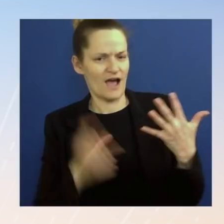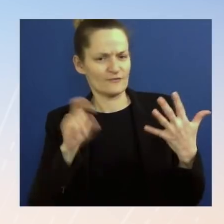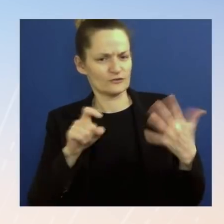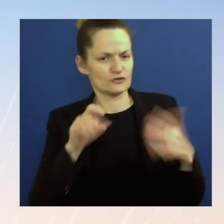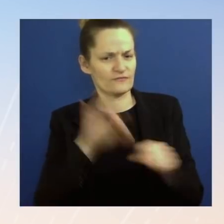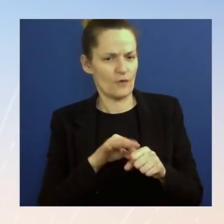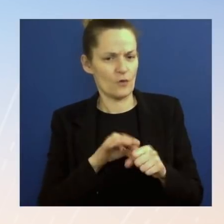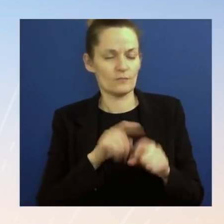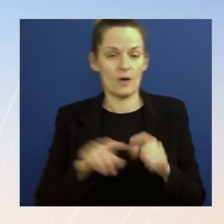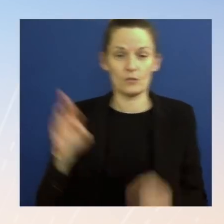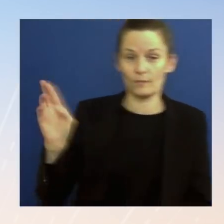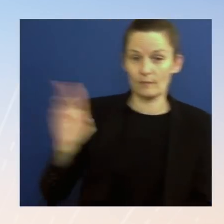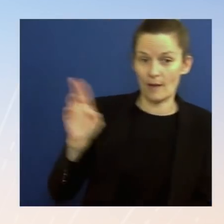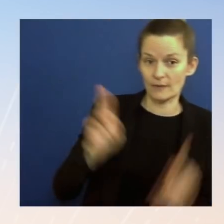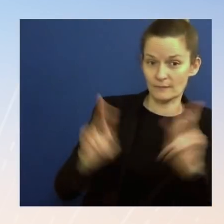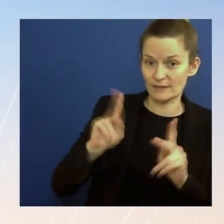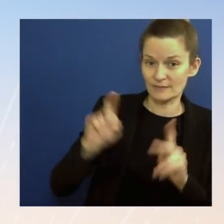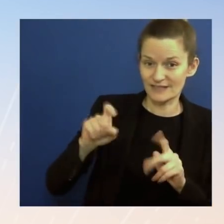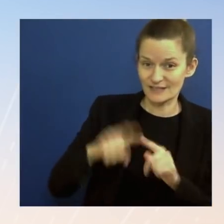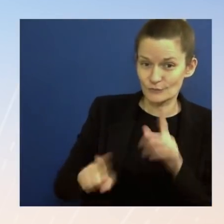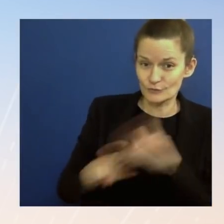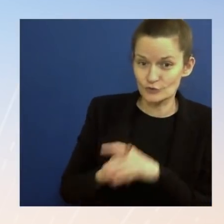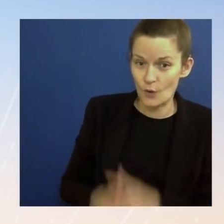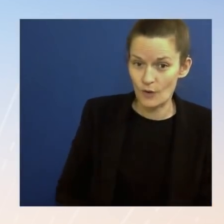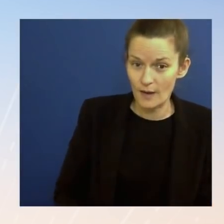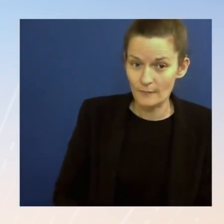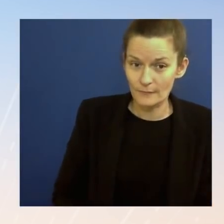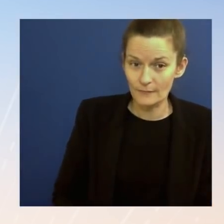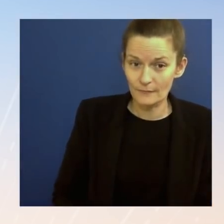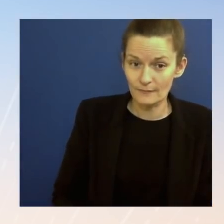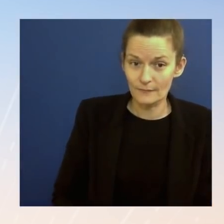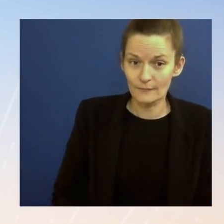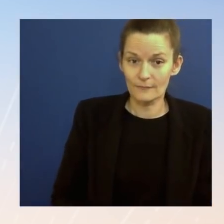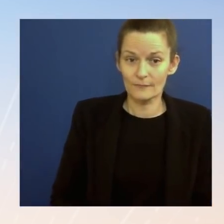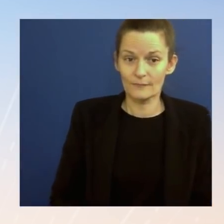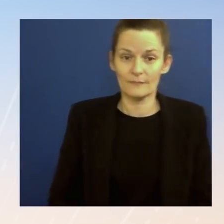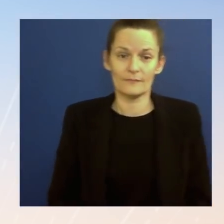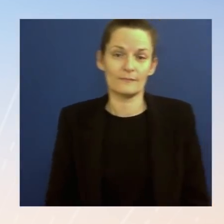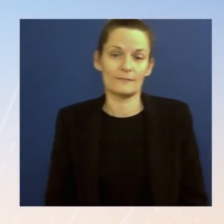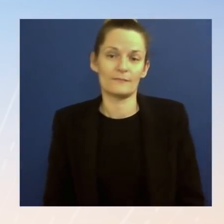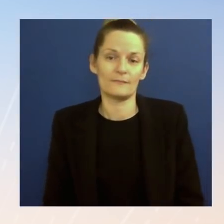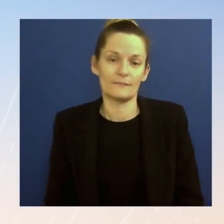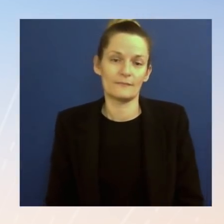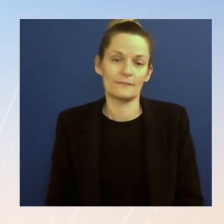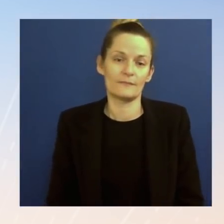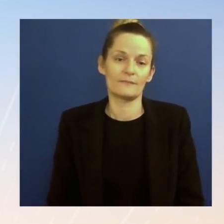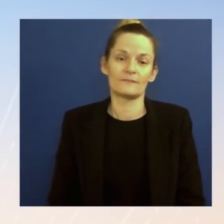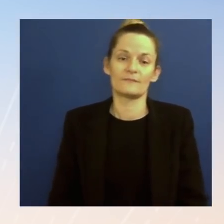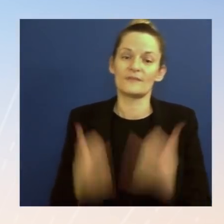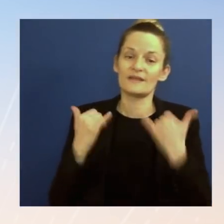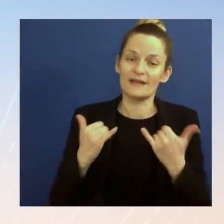The fact that China is in the conversation about helping Russia, should U.S. companies then look at maybe decoupling from China